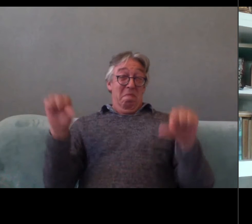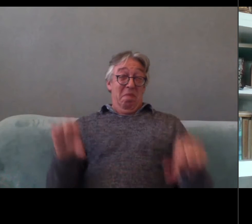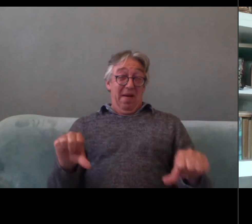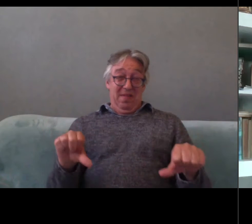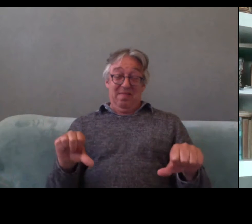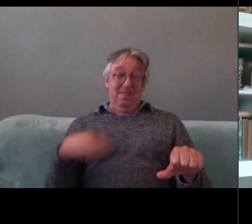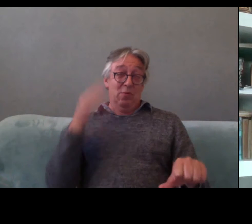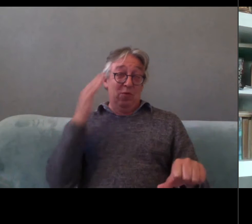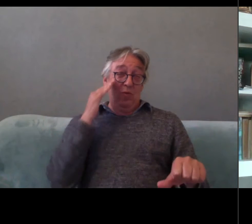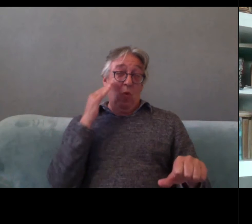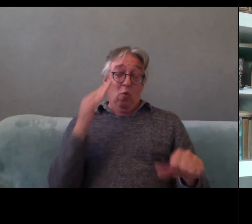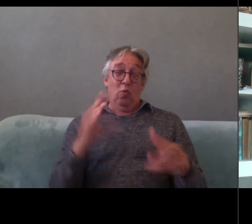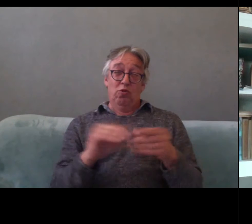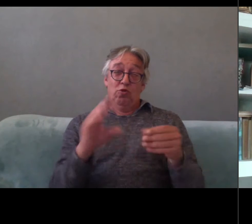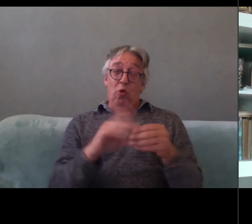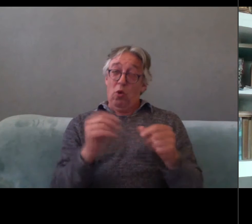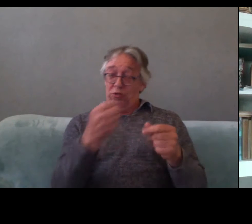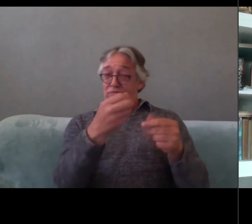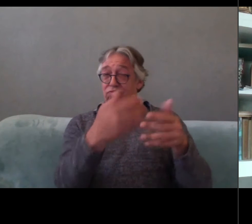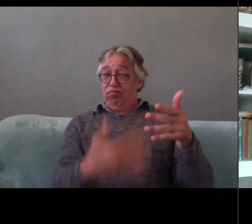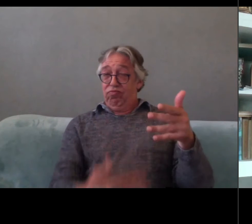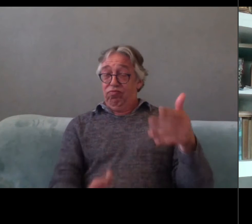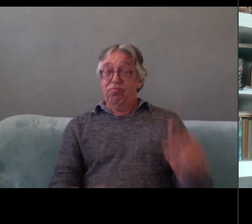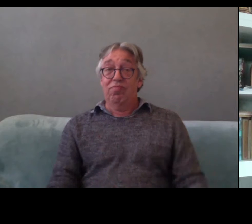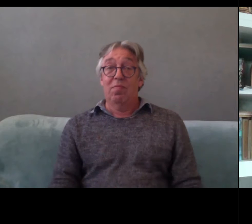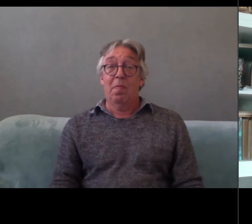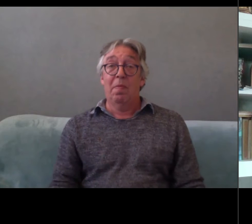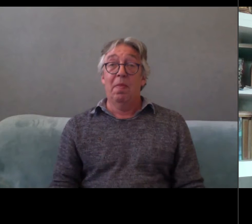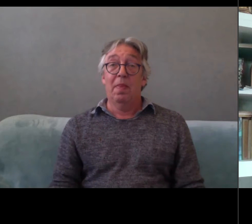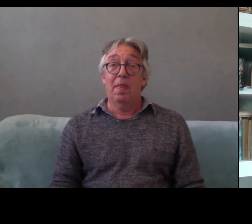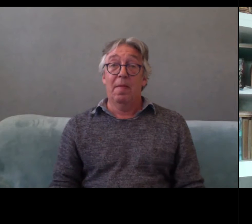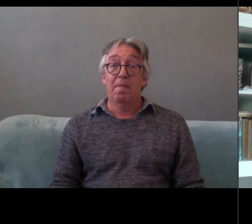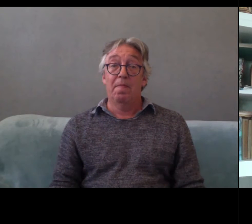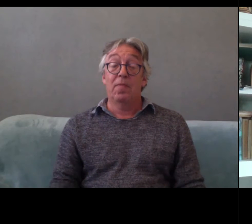The situation is quite bad, not only for people with disabilities,